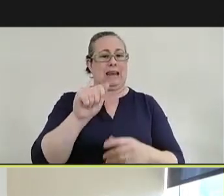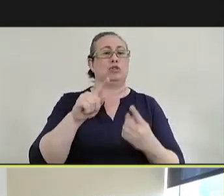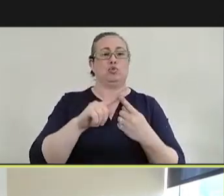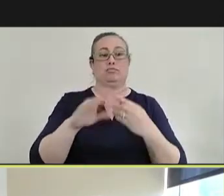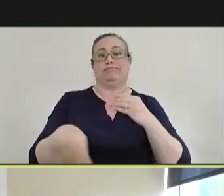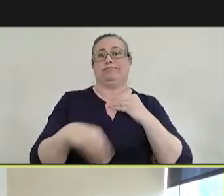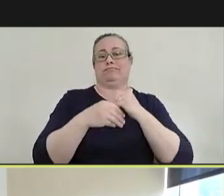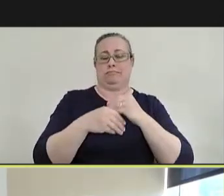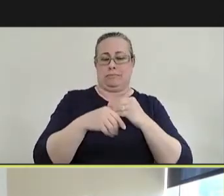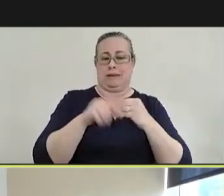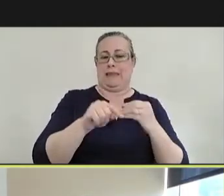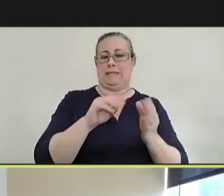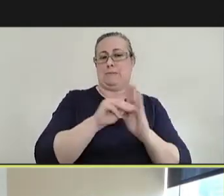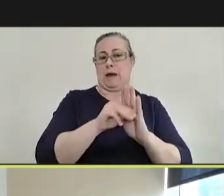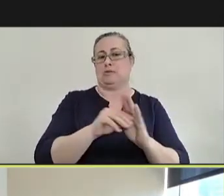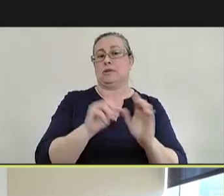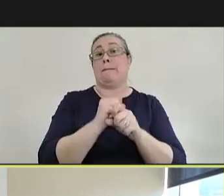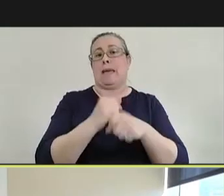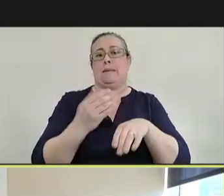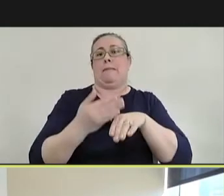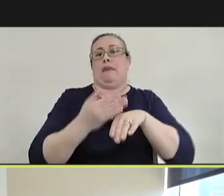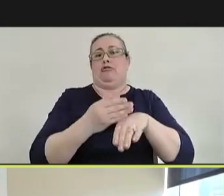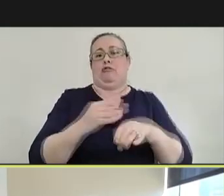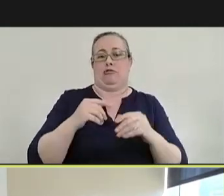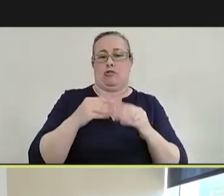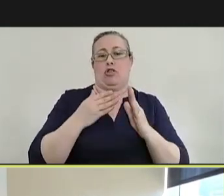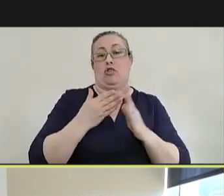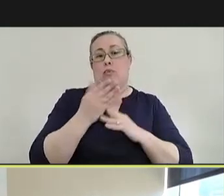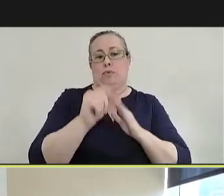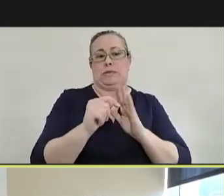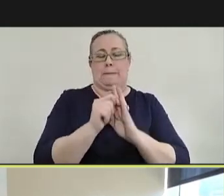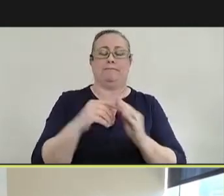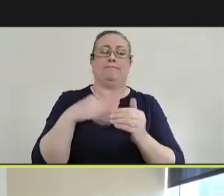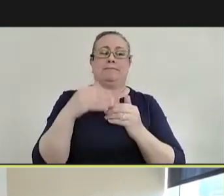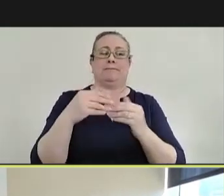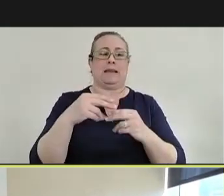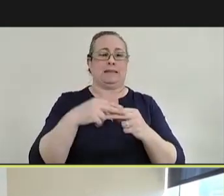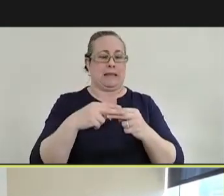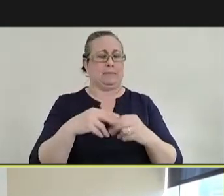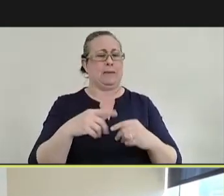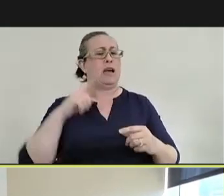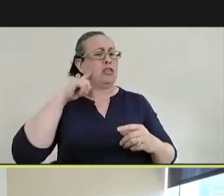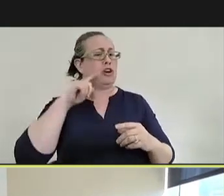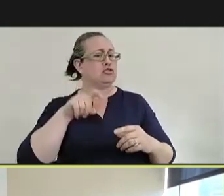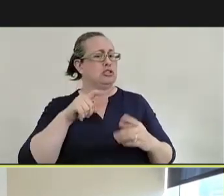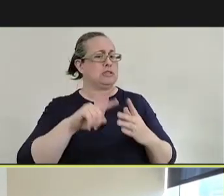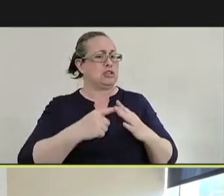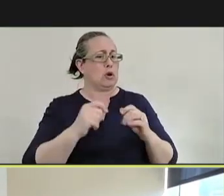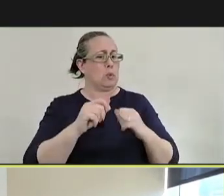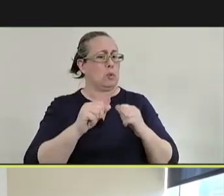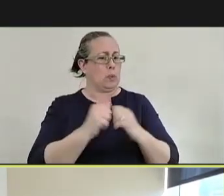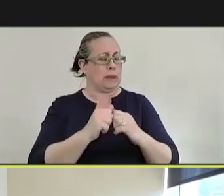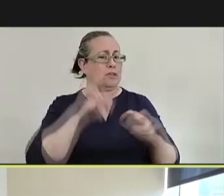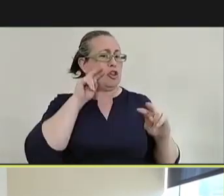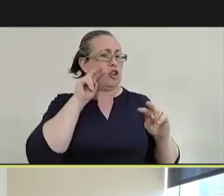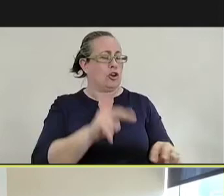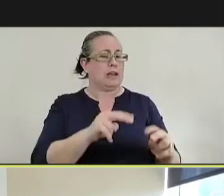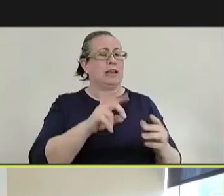better over time. So I thought we should start by taking a look at traditional vaccine design,